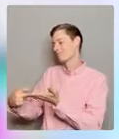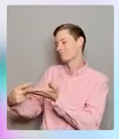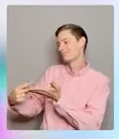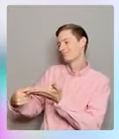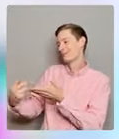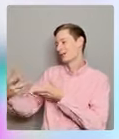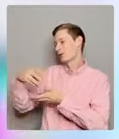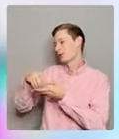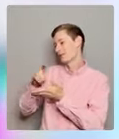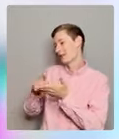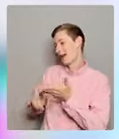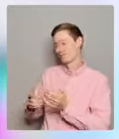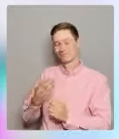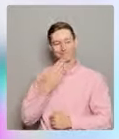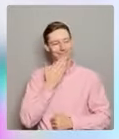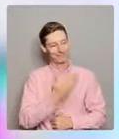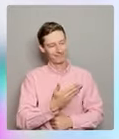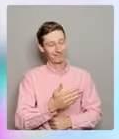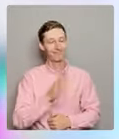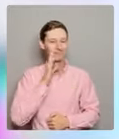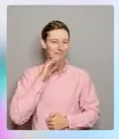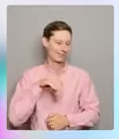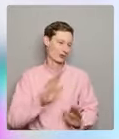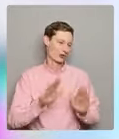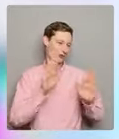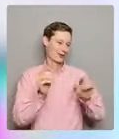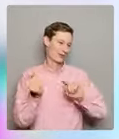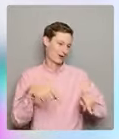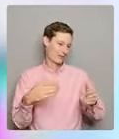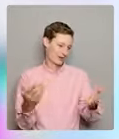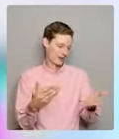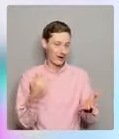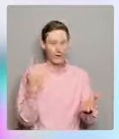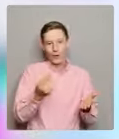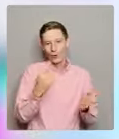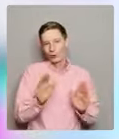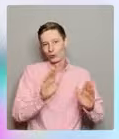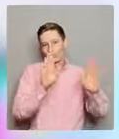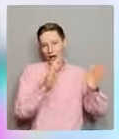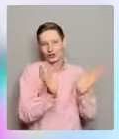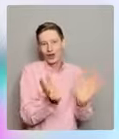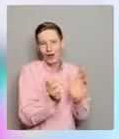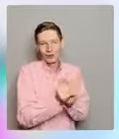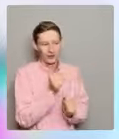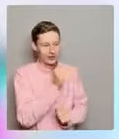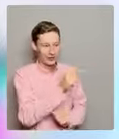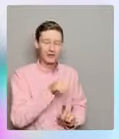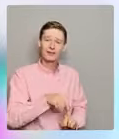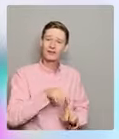and sharing your insights on inclusive design. Thanks so much, you know, it's great to be here and it's always great to be talking to you,